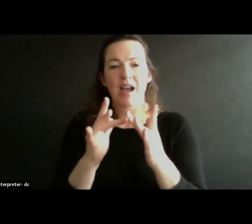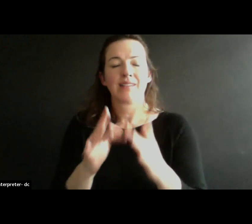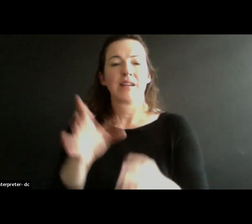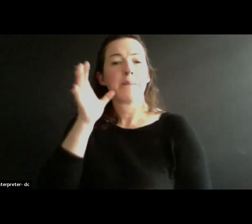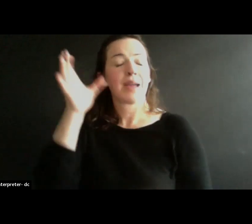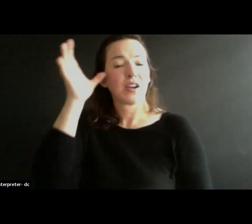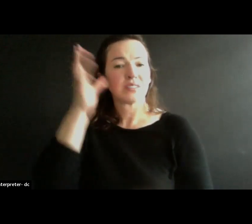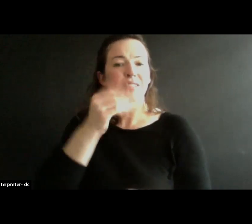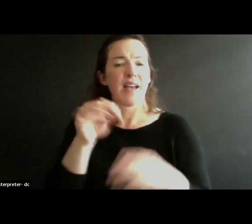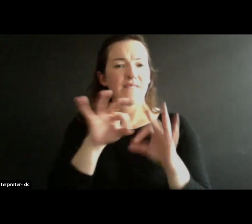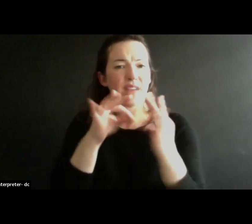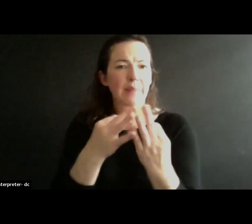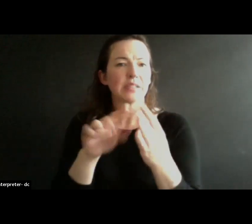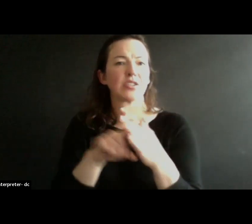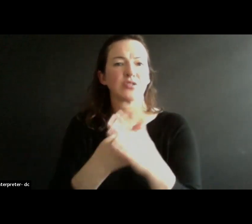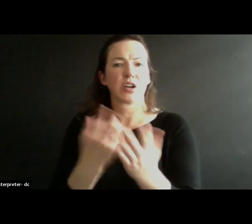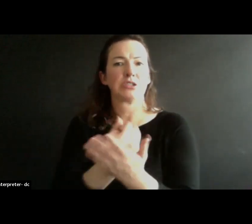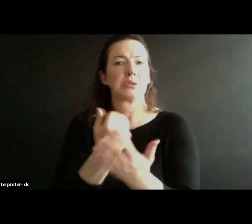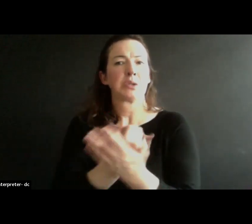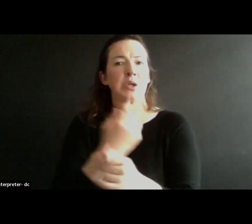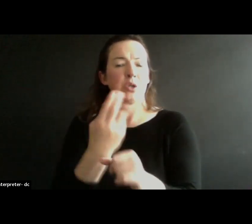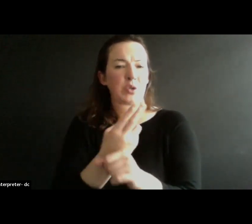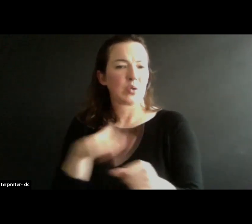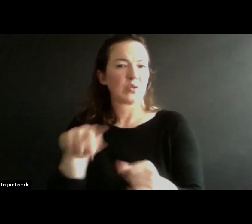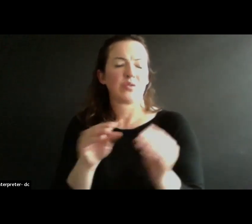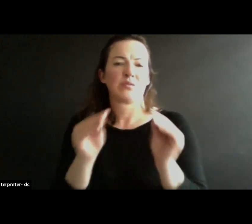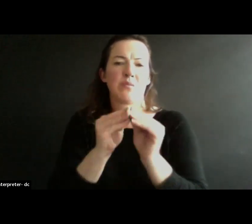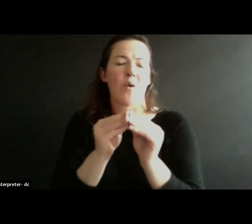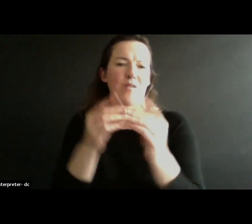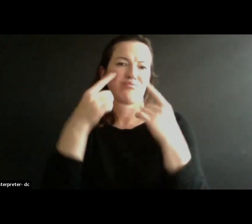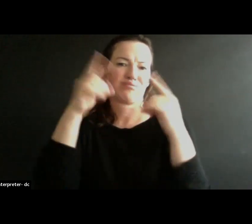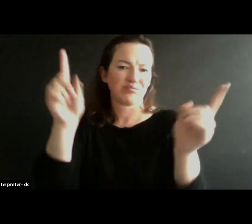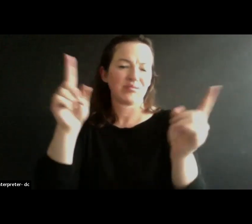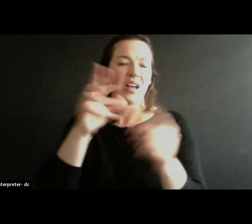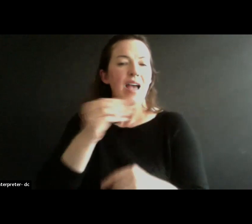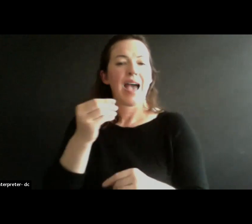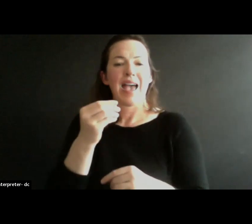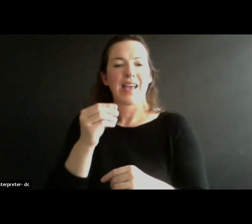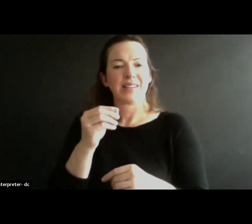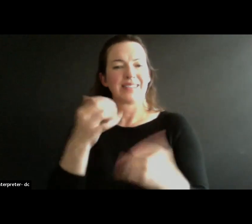and families are starting to utilize those more effective, and and are able to participate